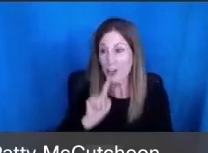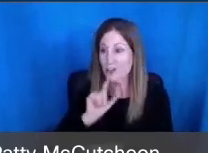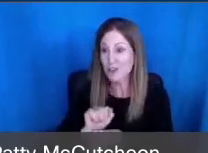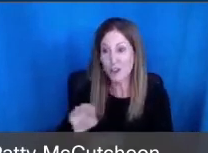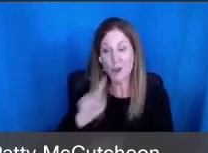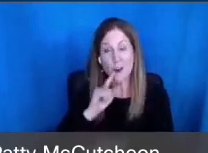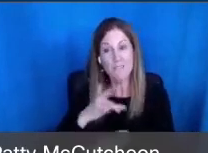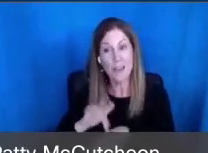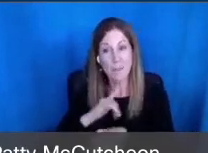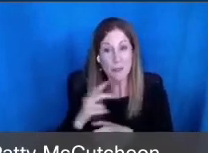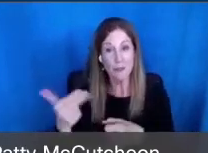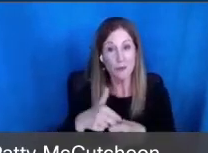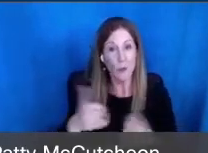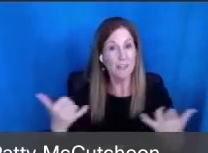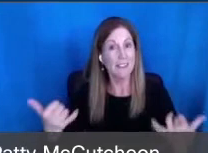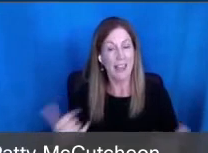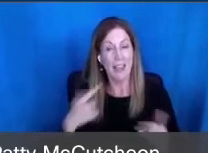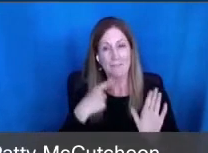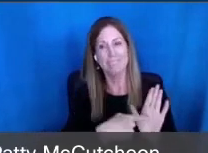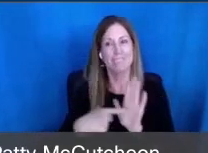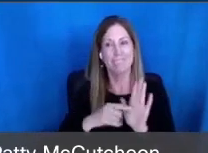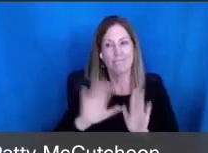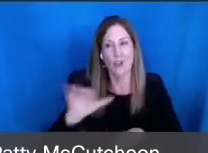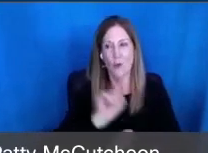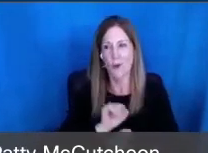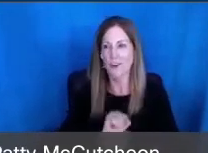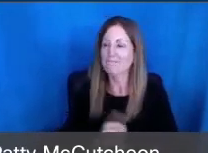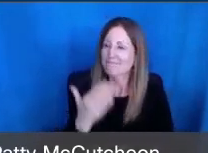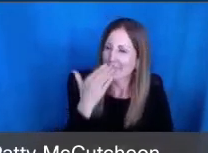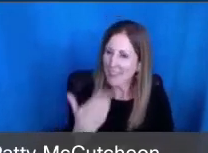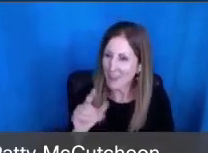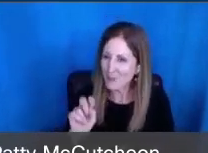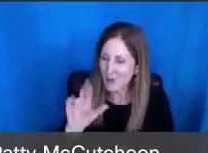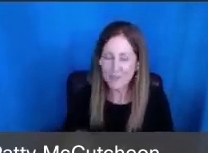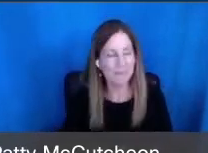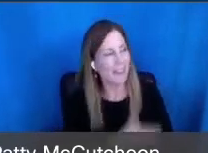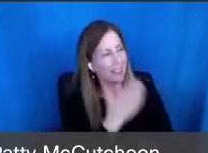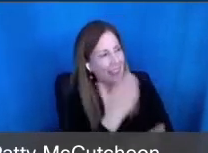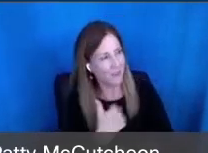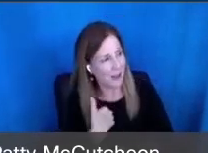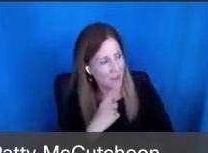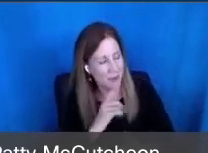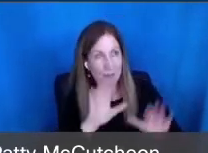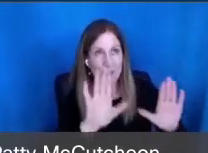today, and help showcase that work. Thanks, Tori. [Tori] Yeah, thanks for having me. It was a pleasure to be here.